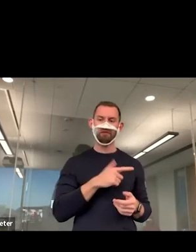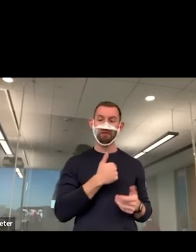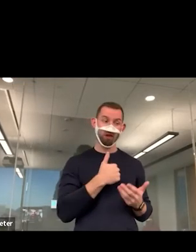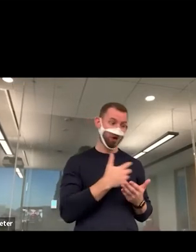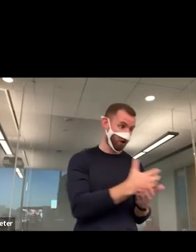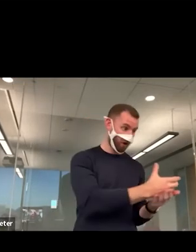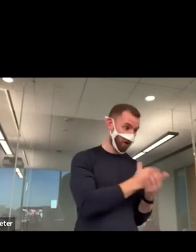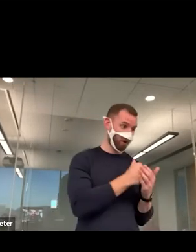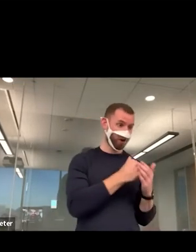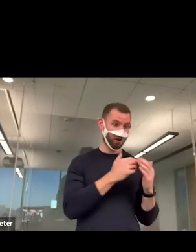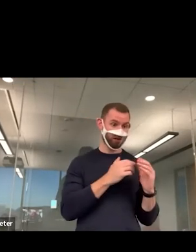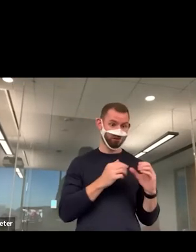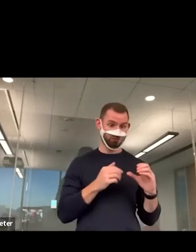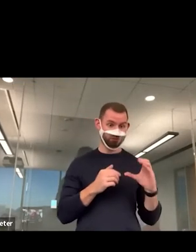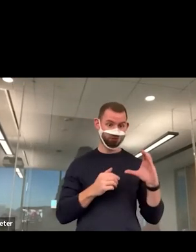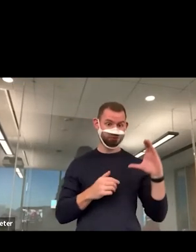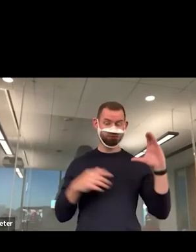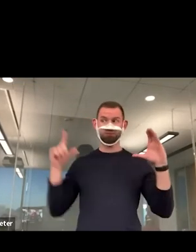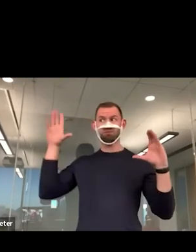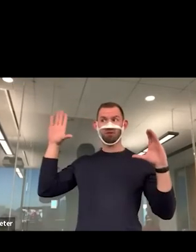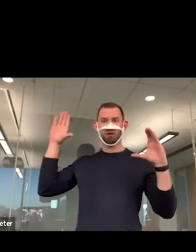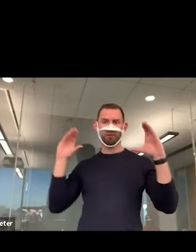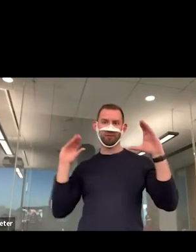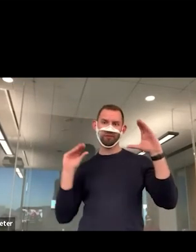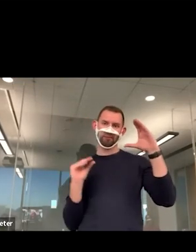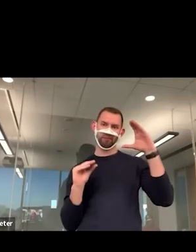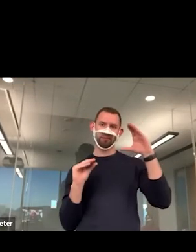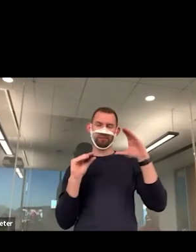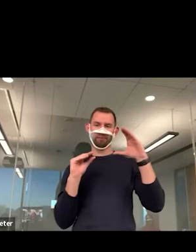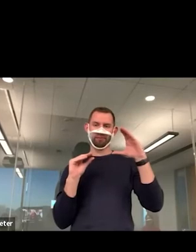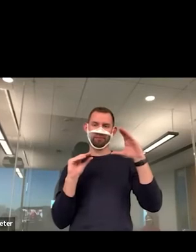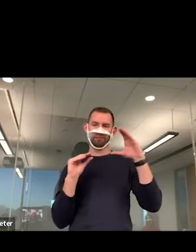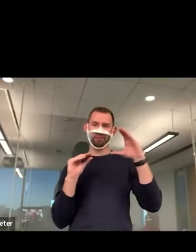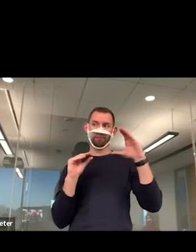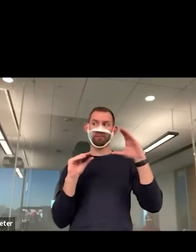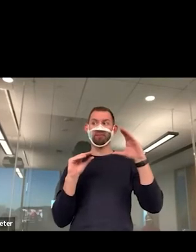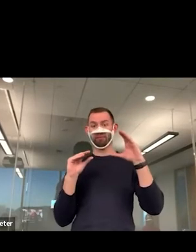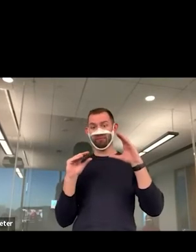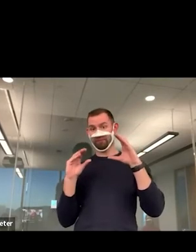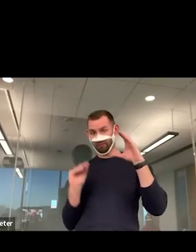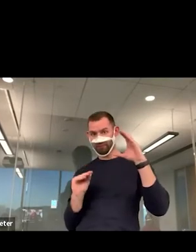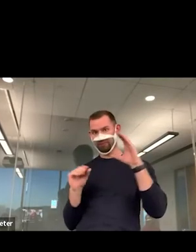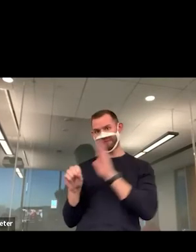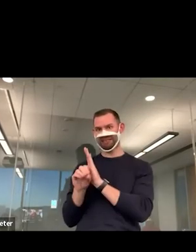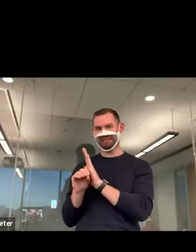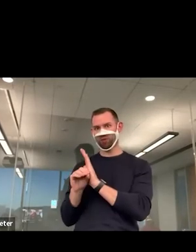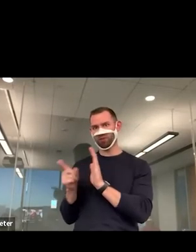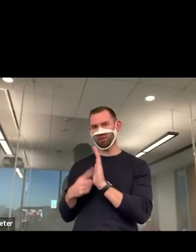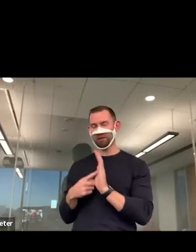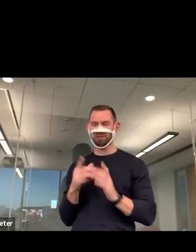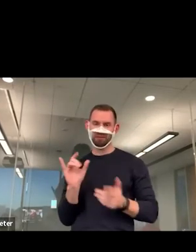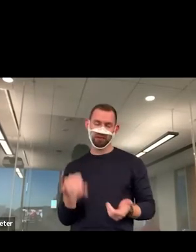until ultimately it's gone entirely now social security used to have a program where